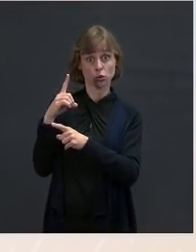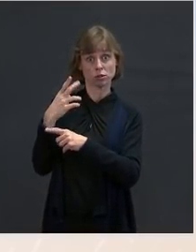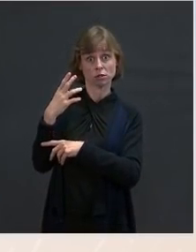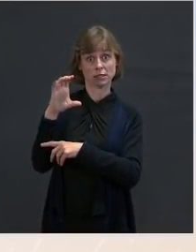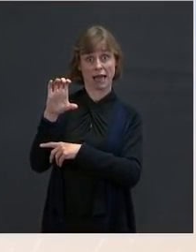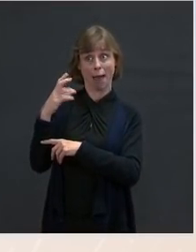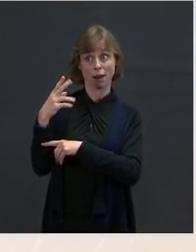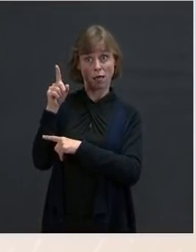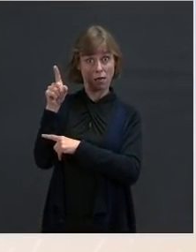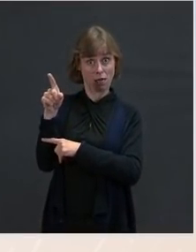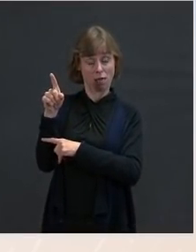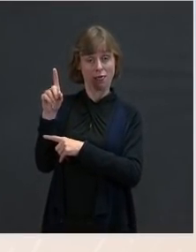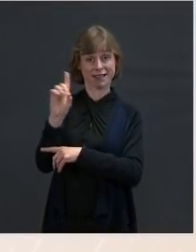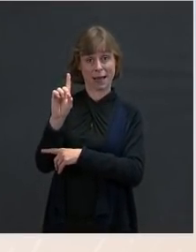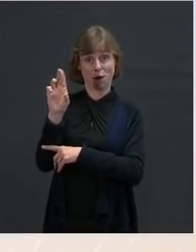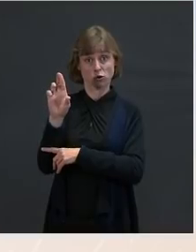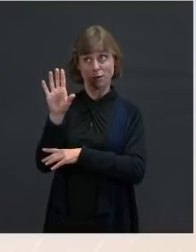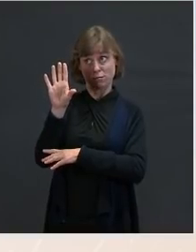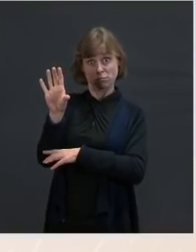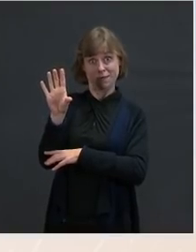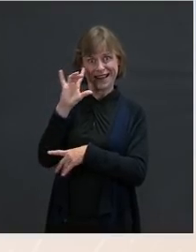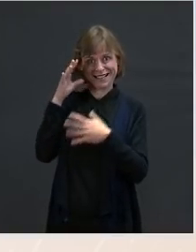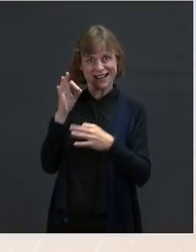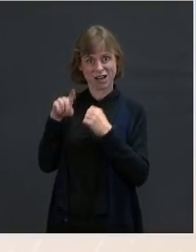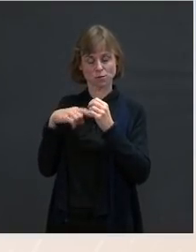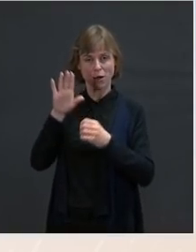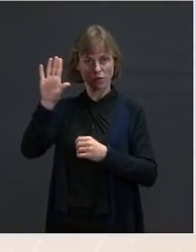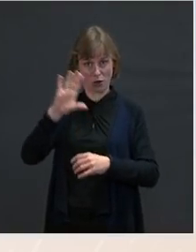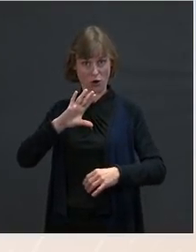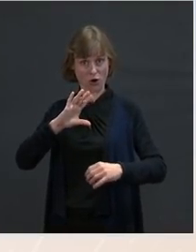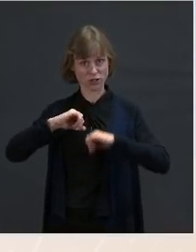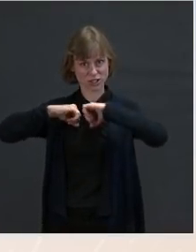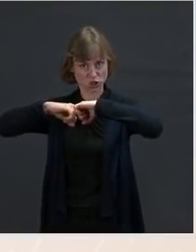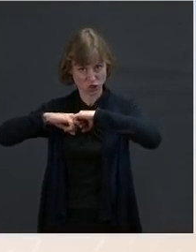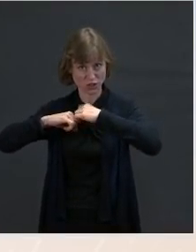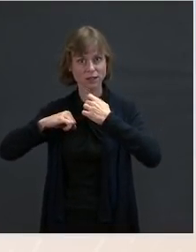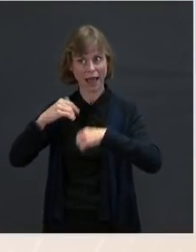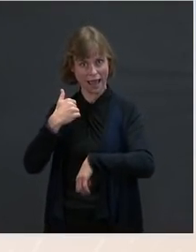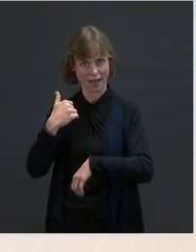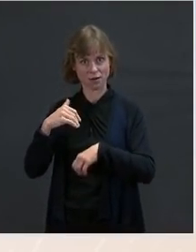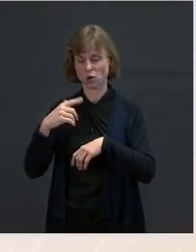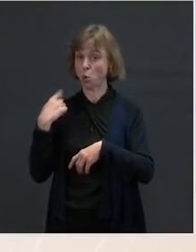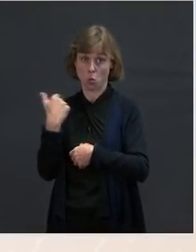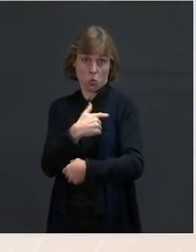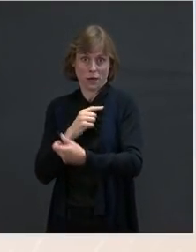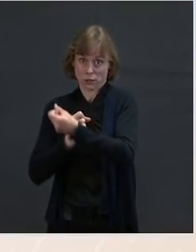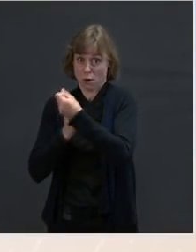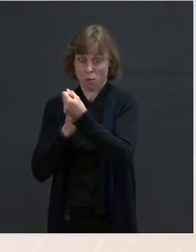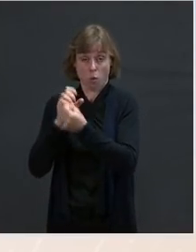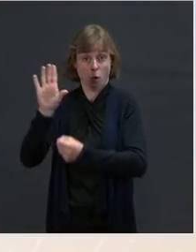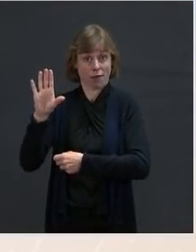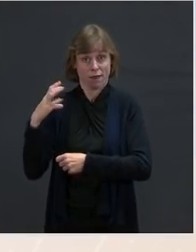will make decisions about the security needed, and we support -- at the Capitol. And we certainly support them in that decision-making process.